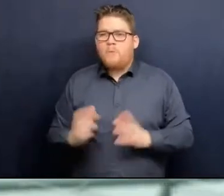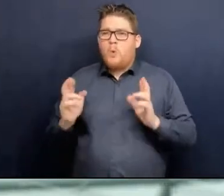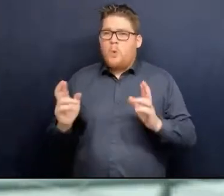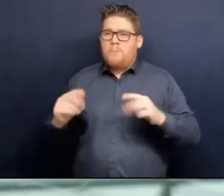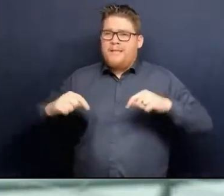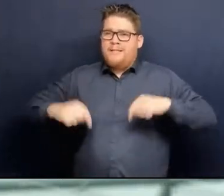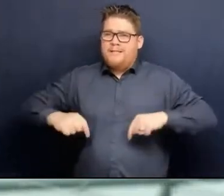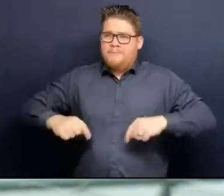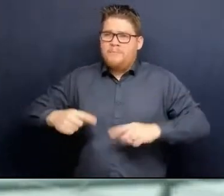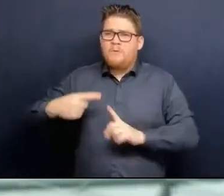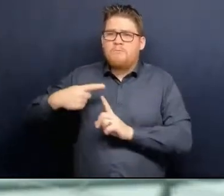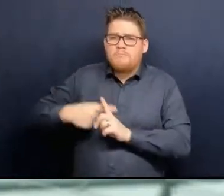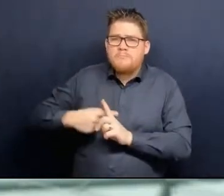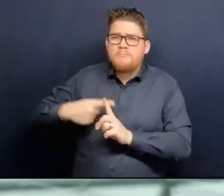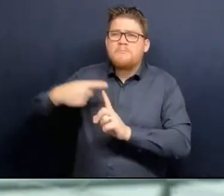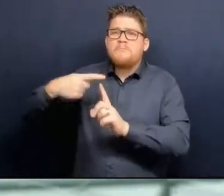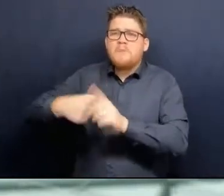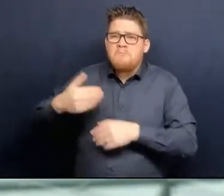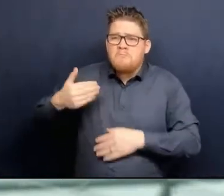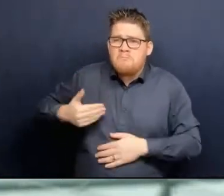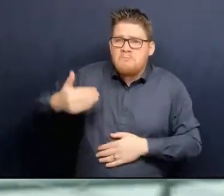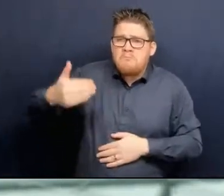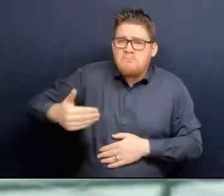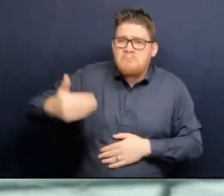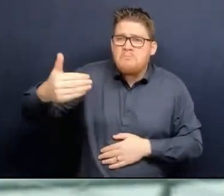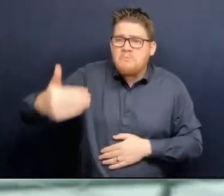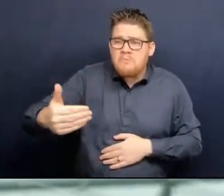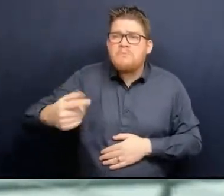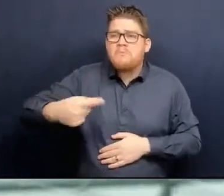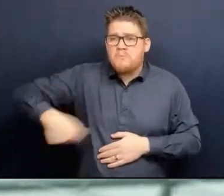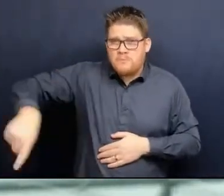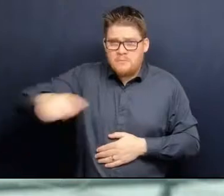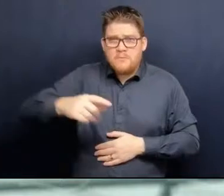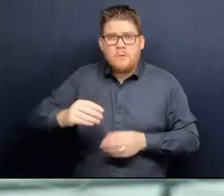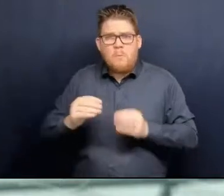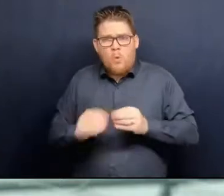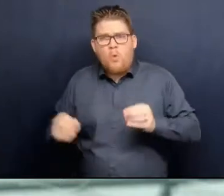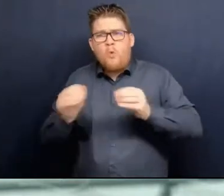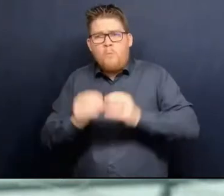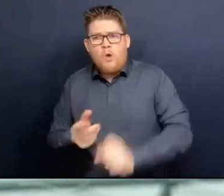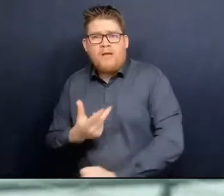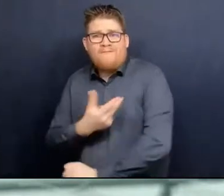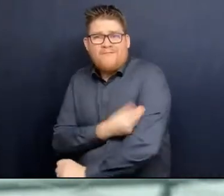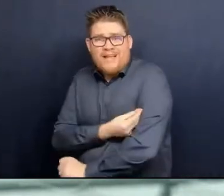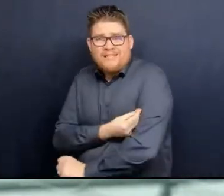in a good place for the next few months because of the immunity